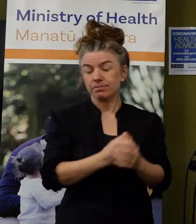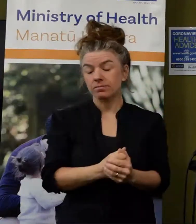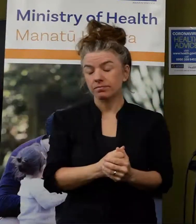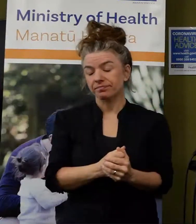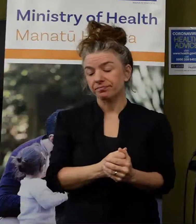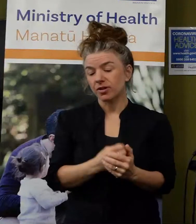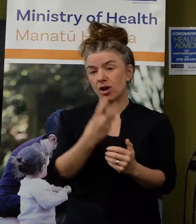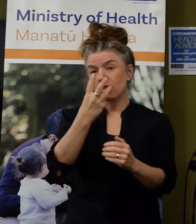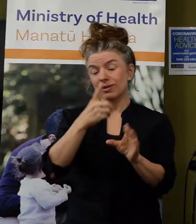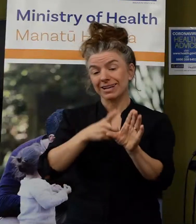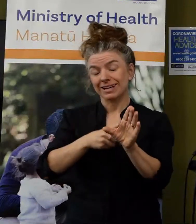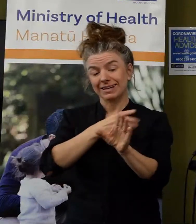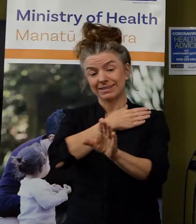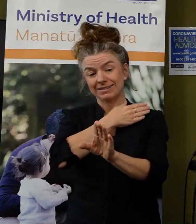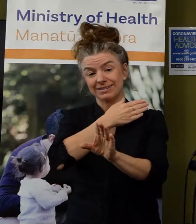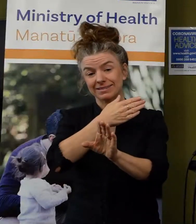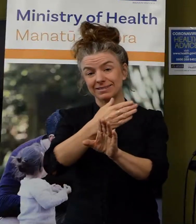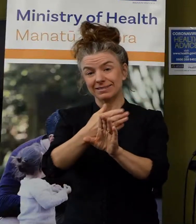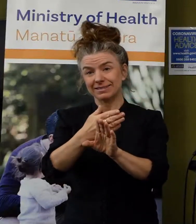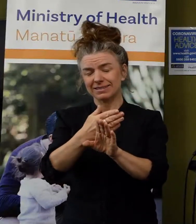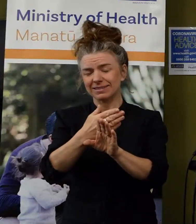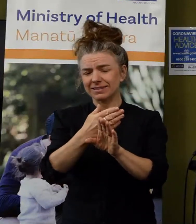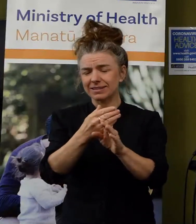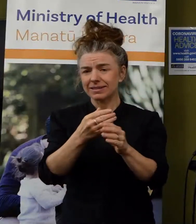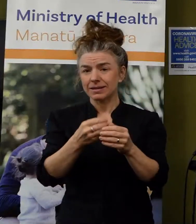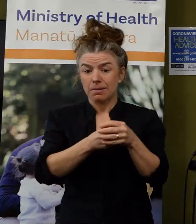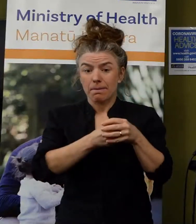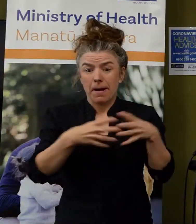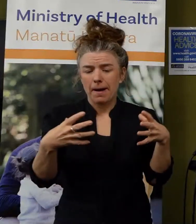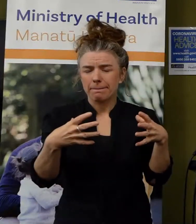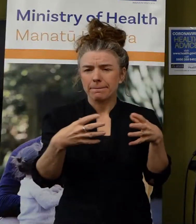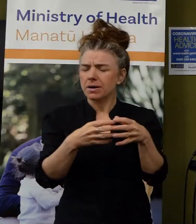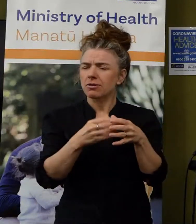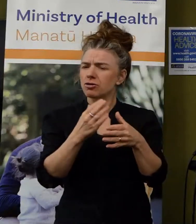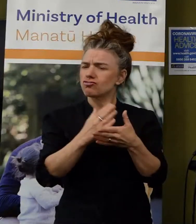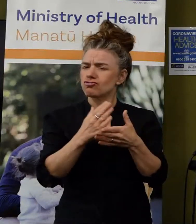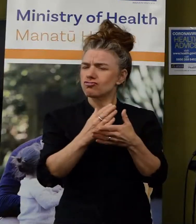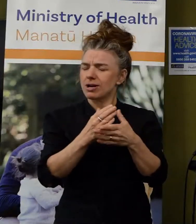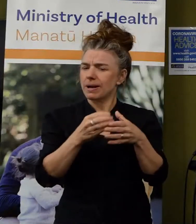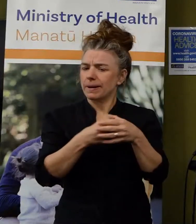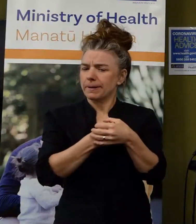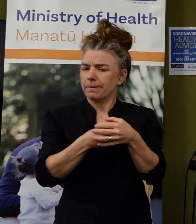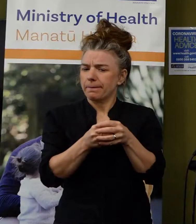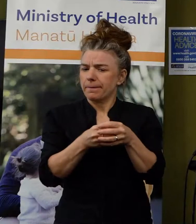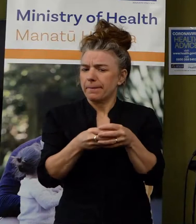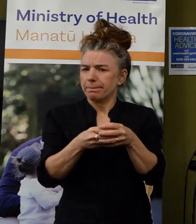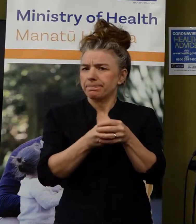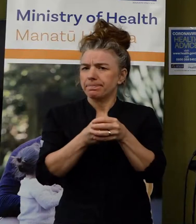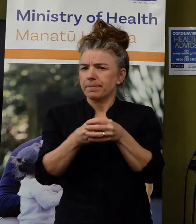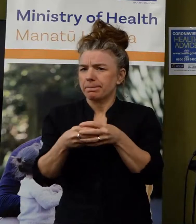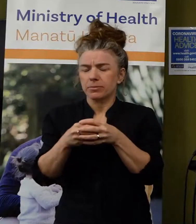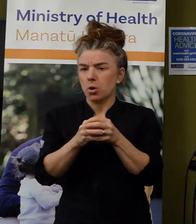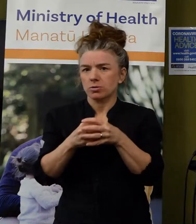that winter peak has been much lower than it has been in prior years. And one of the key reasons for that is we